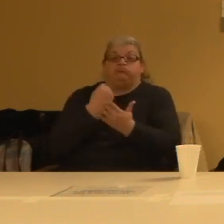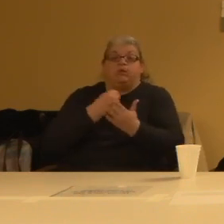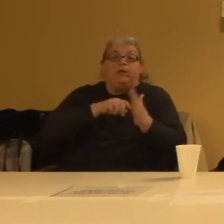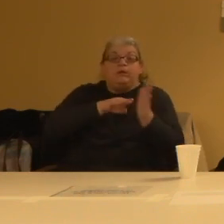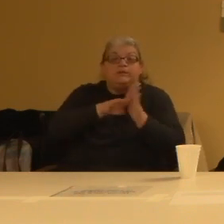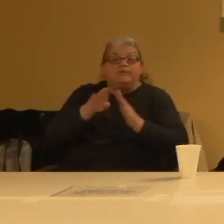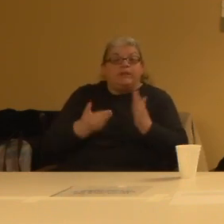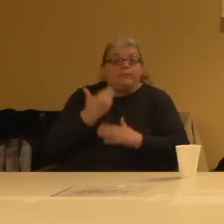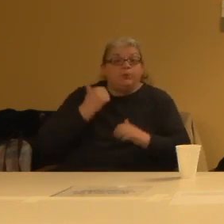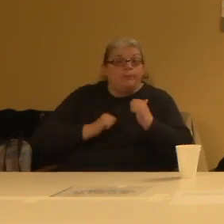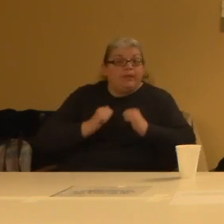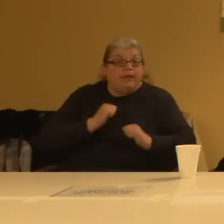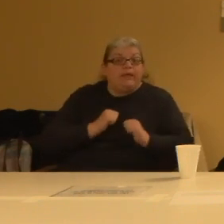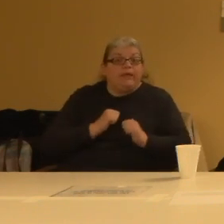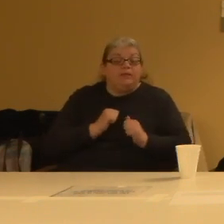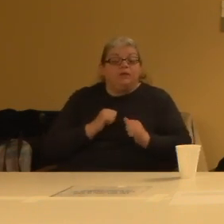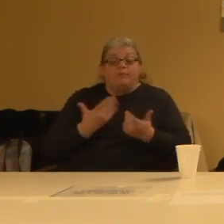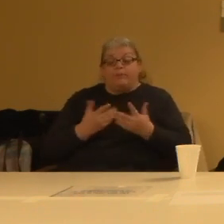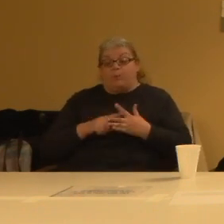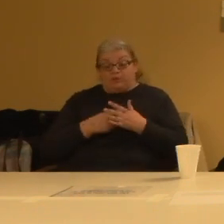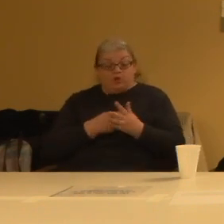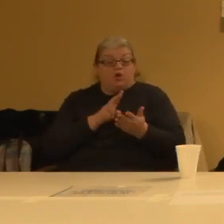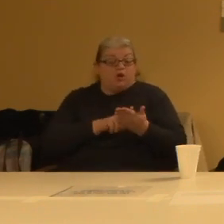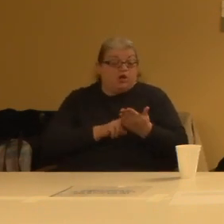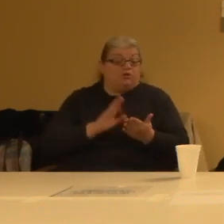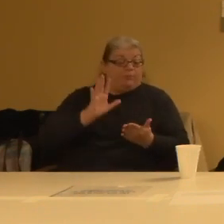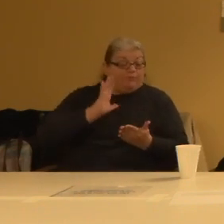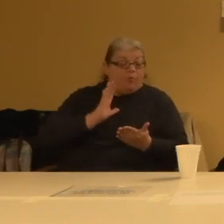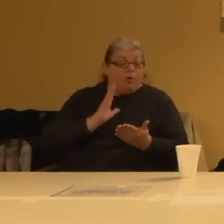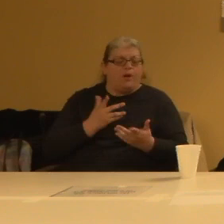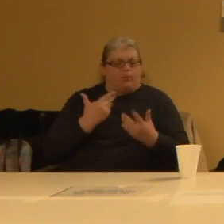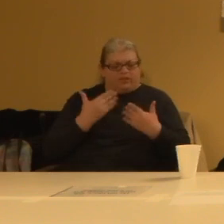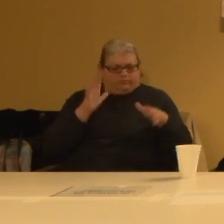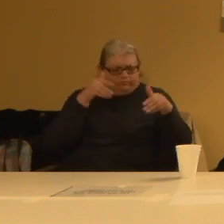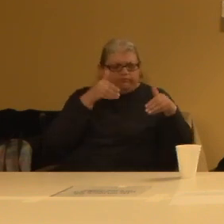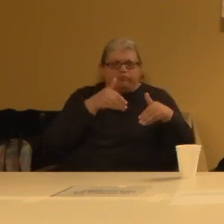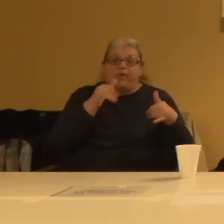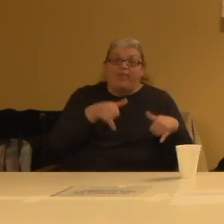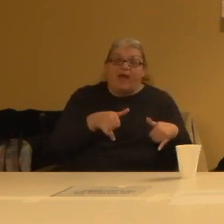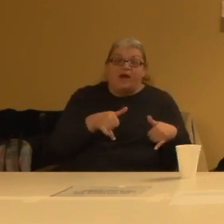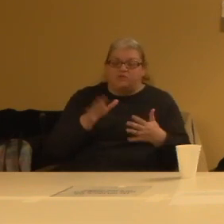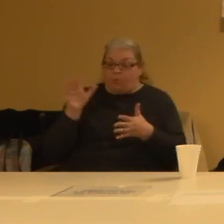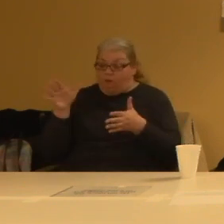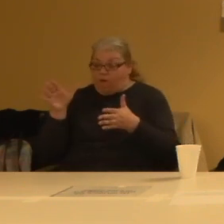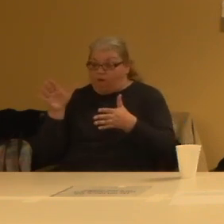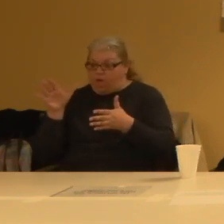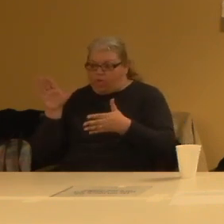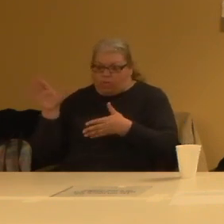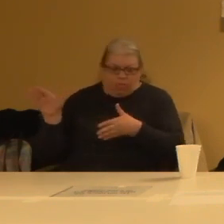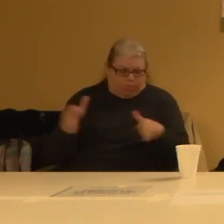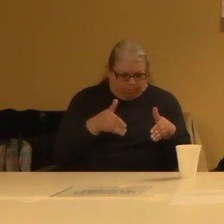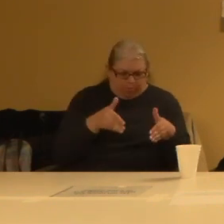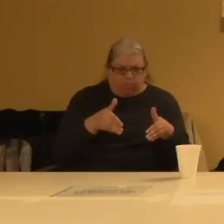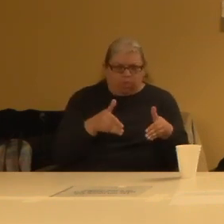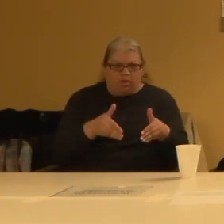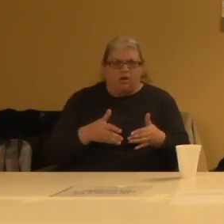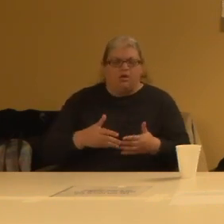that we'd either started contracting people to do, or like, let's do that." And so I found myself so much busier than I had been before